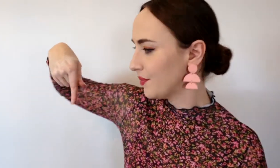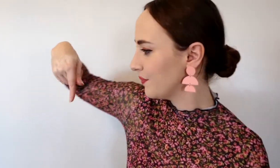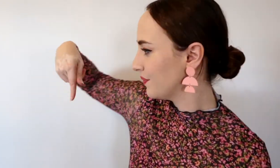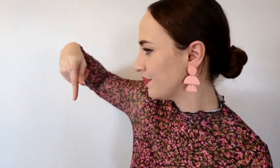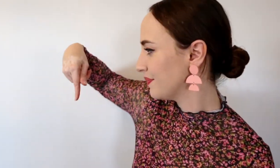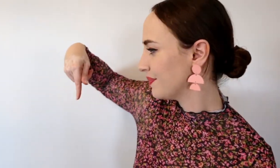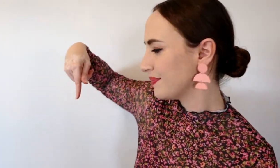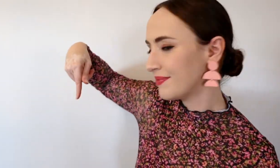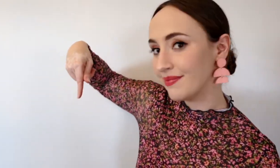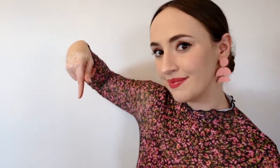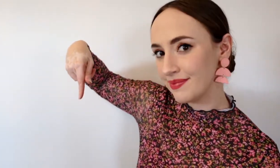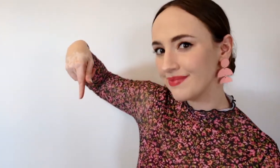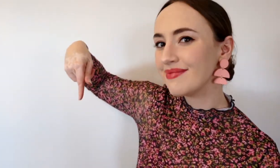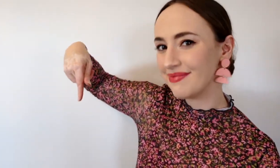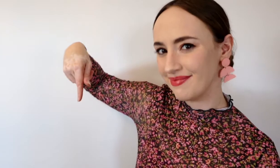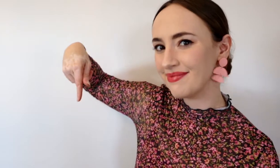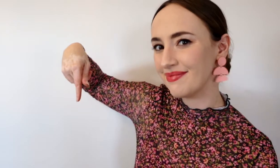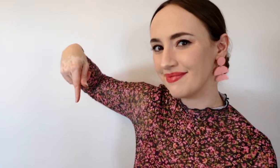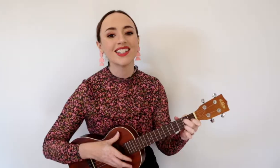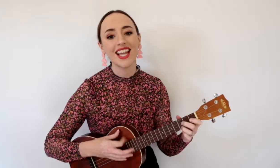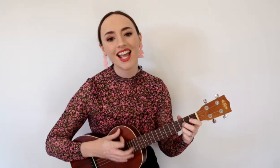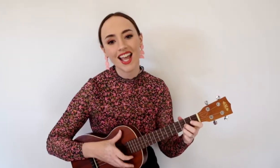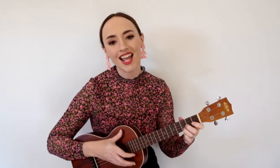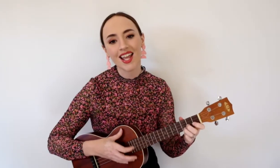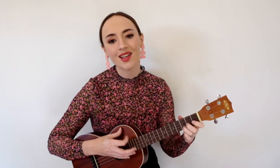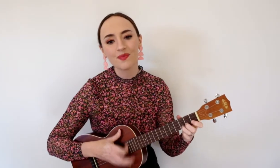I could go on all day.